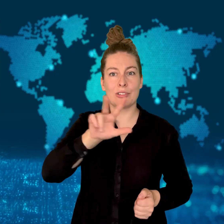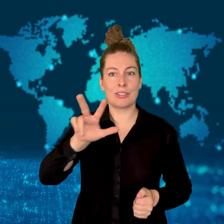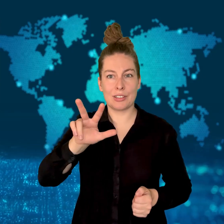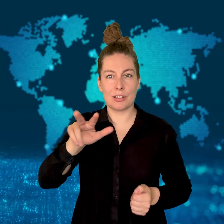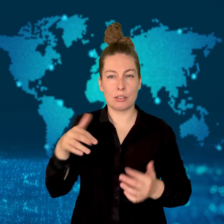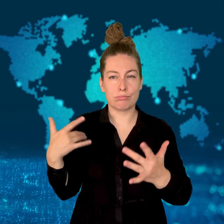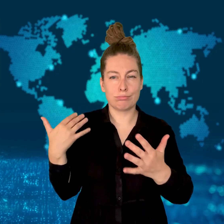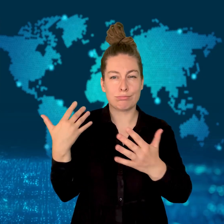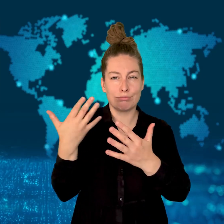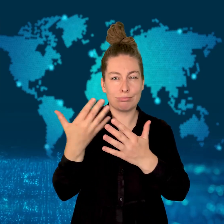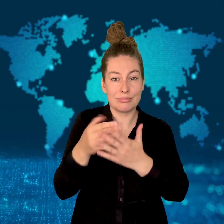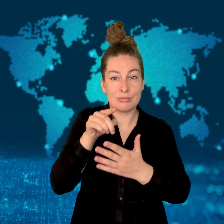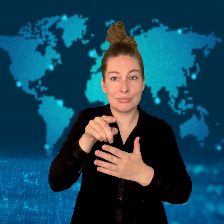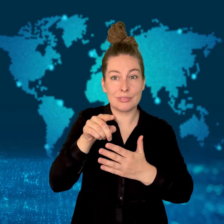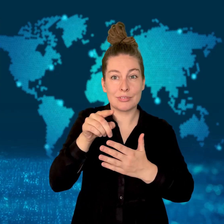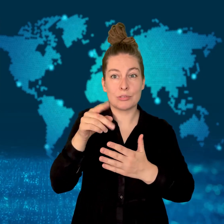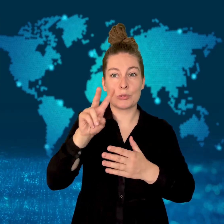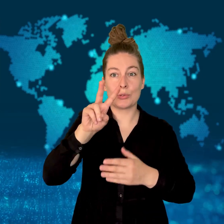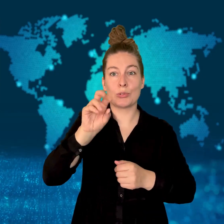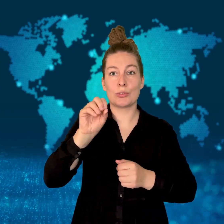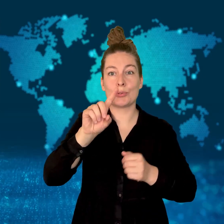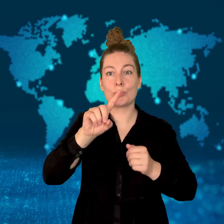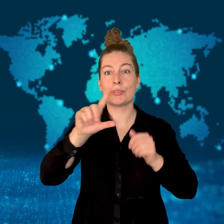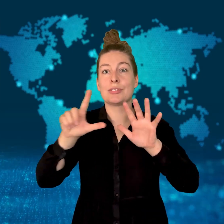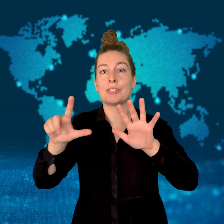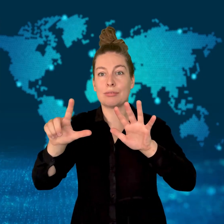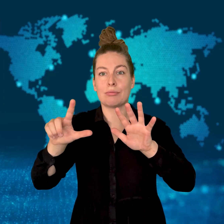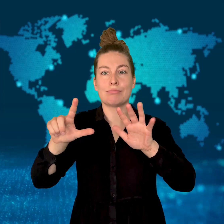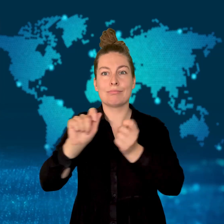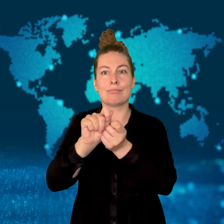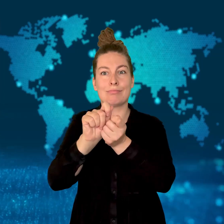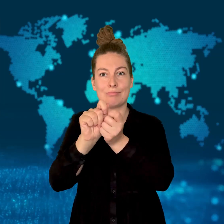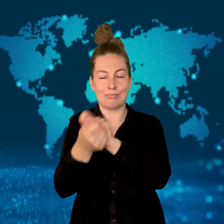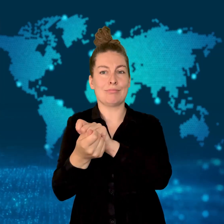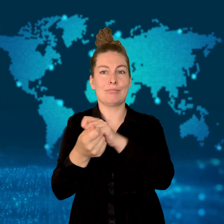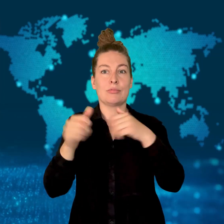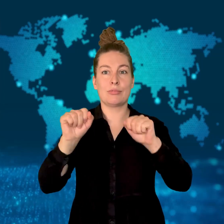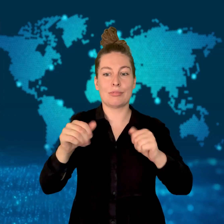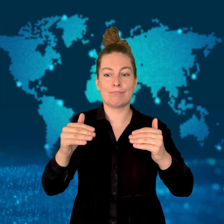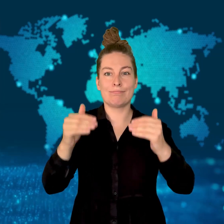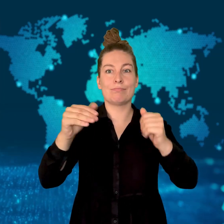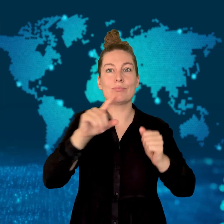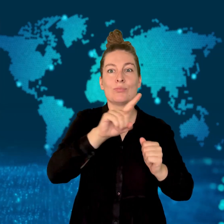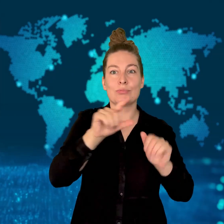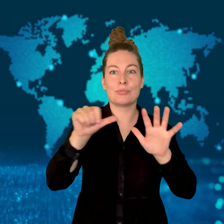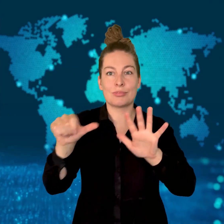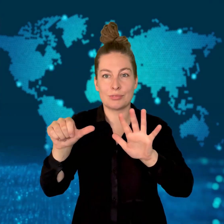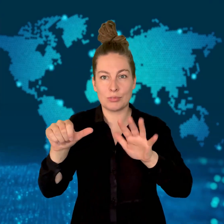Previous laws did not offer appropriate protection to those young people.